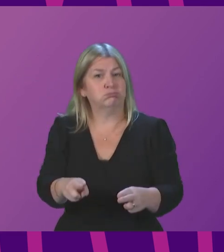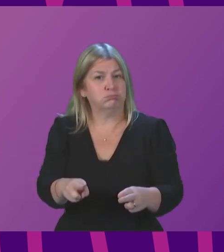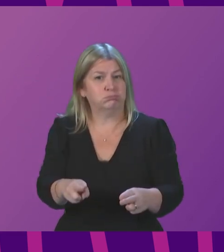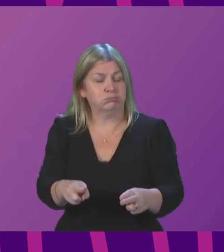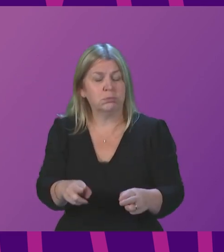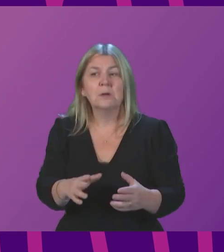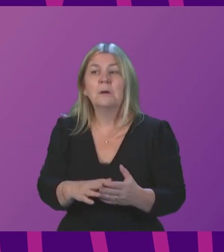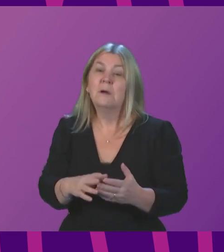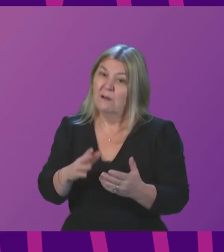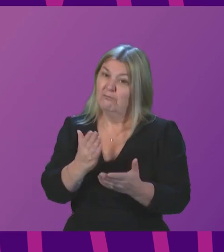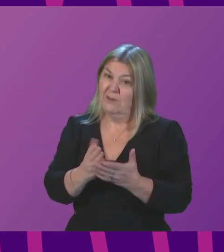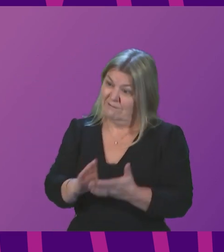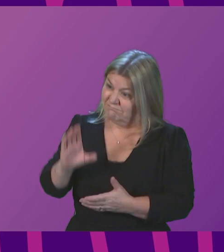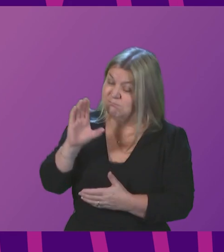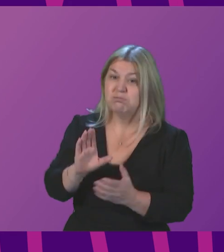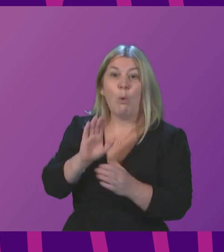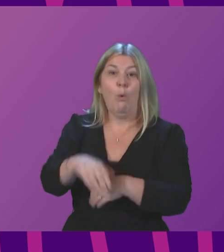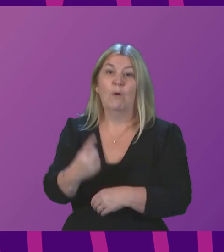by more than £1 billion of targeted investment in total.